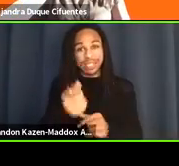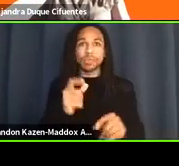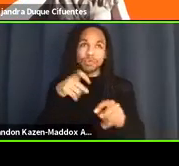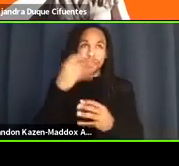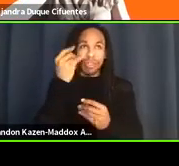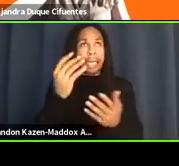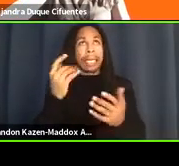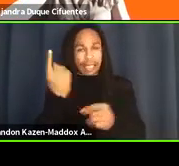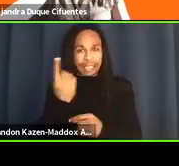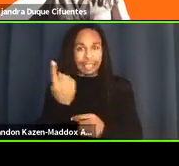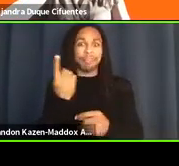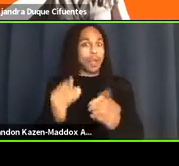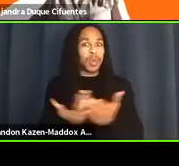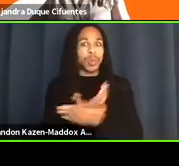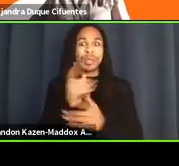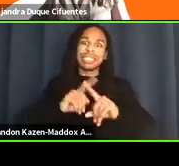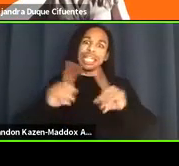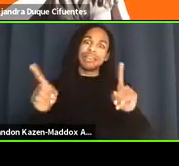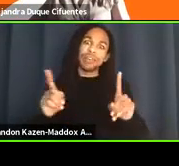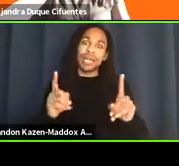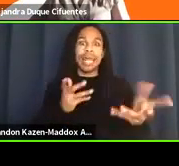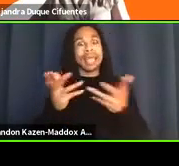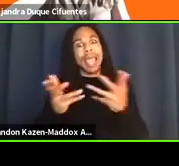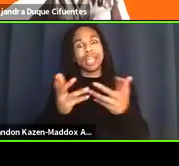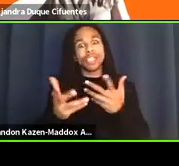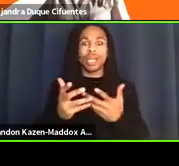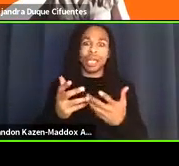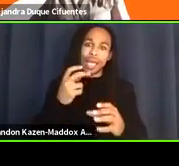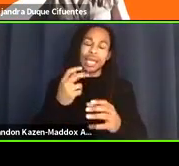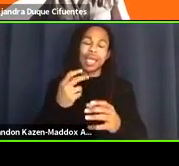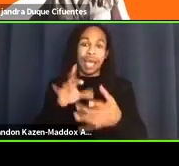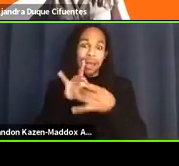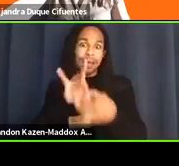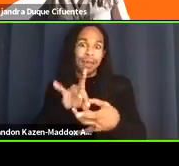but we're trying to figure them out. To Ana's point, we're constantly